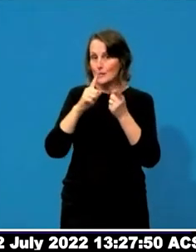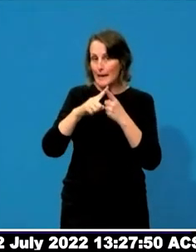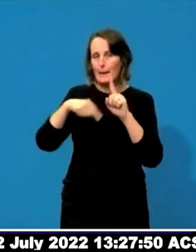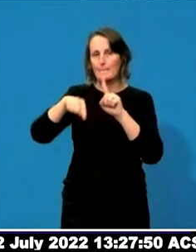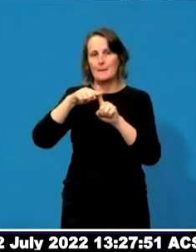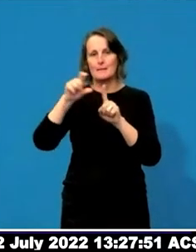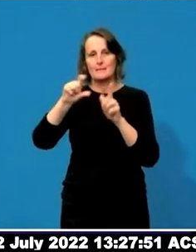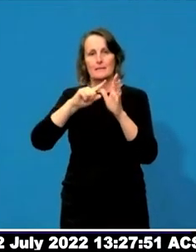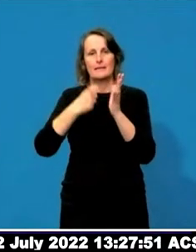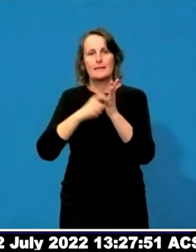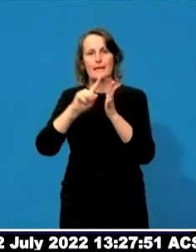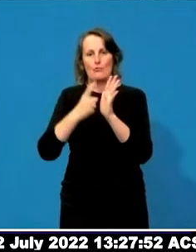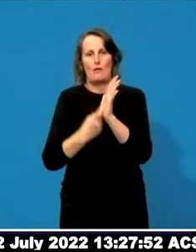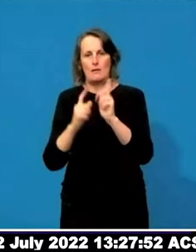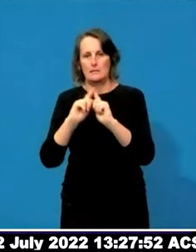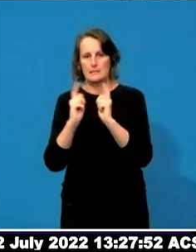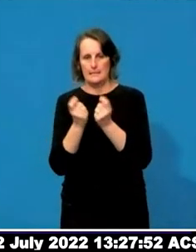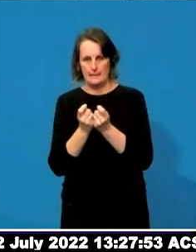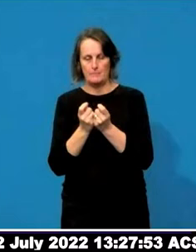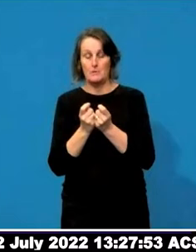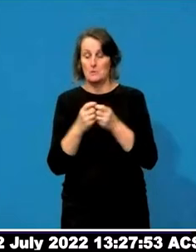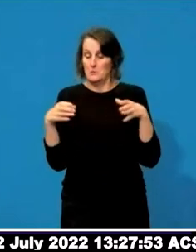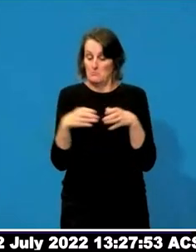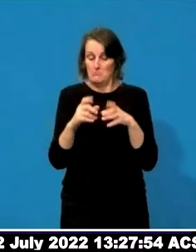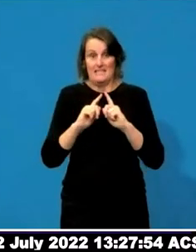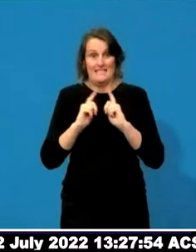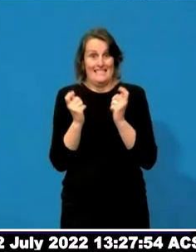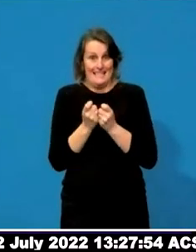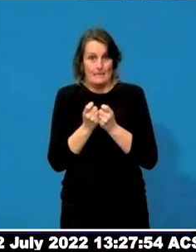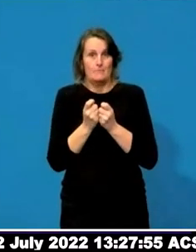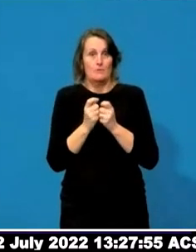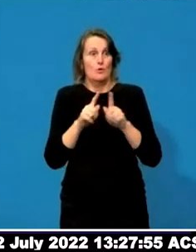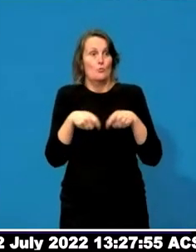So we provide supports to older people.